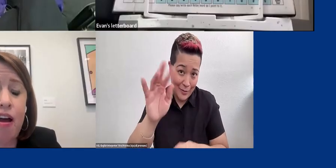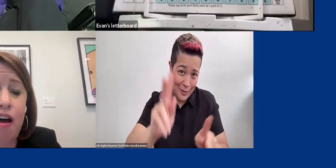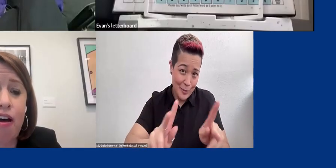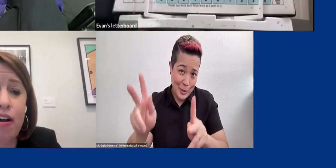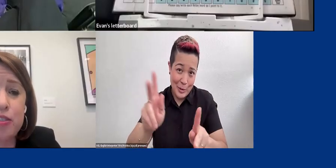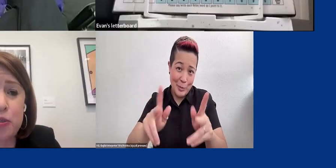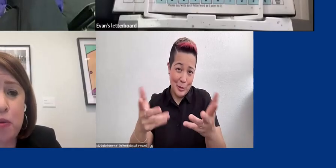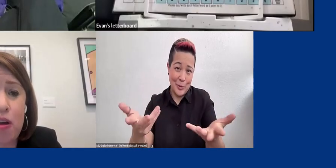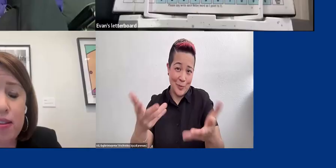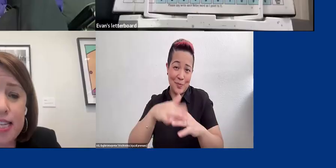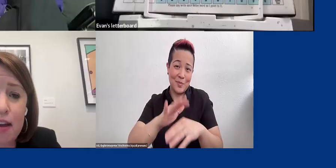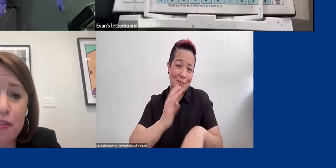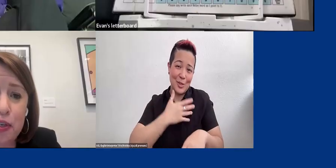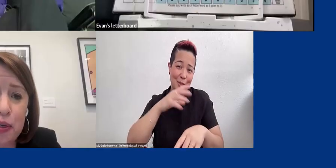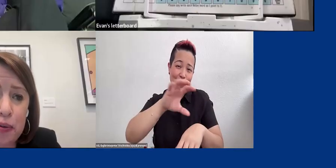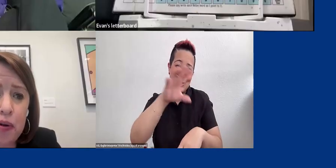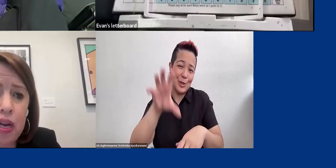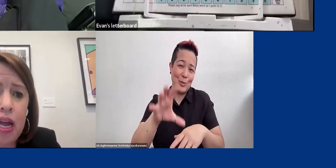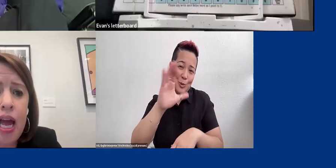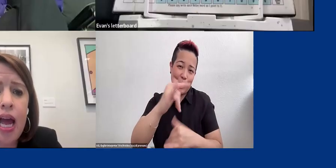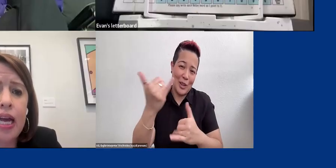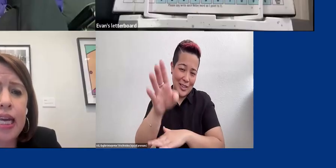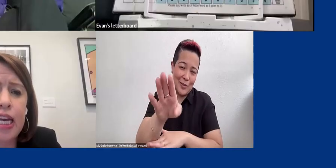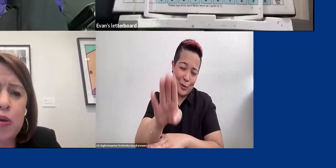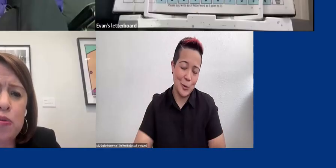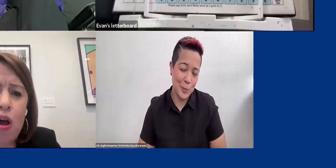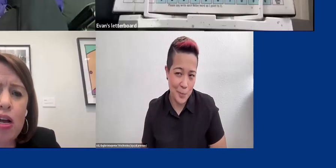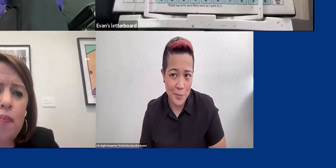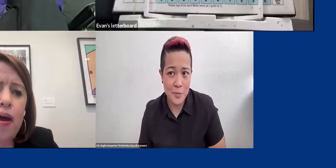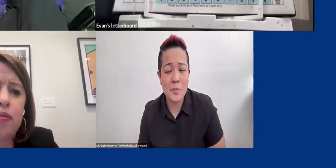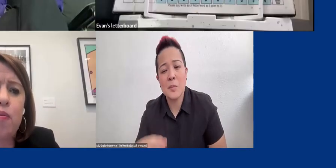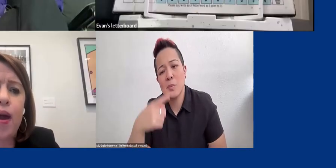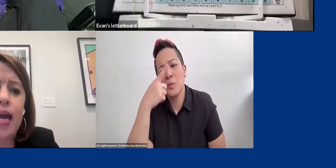on our zoom call this afternoon can you talk about the